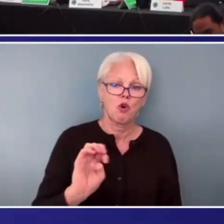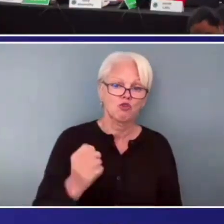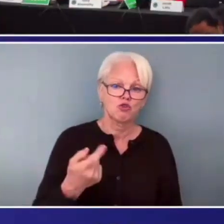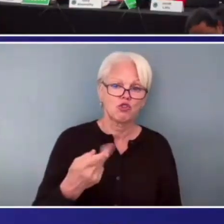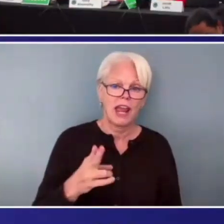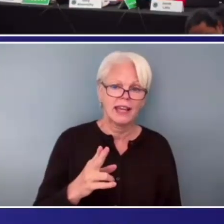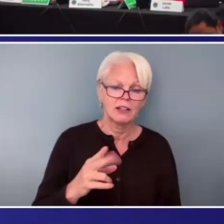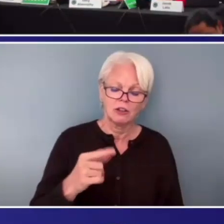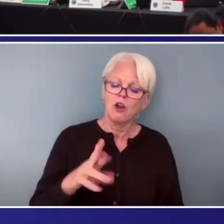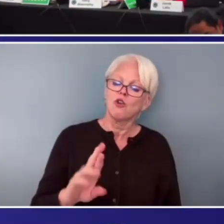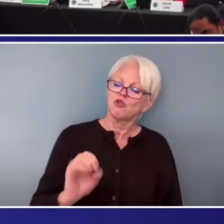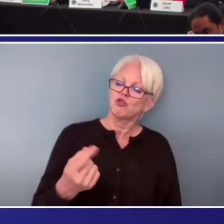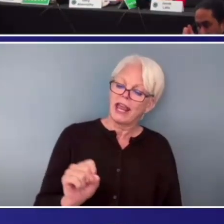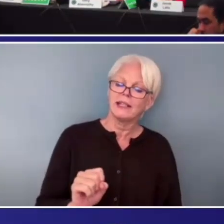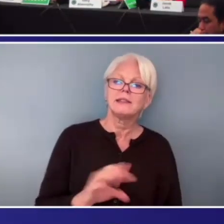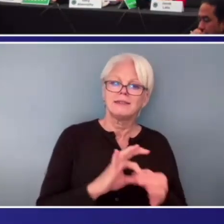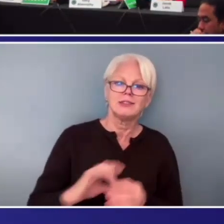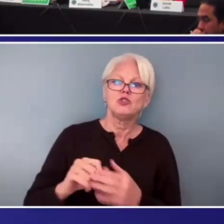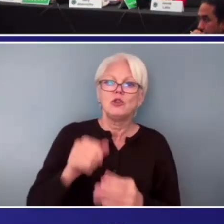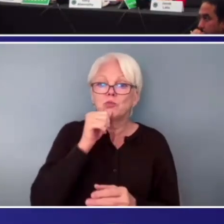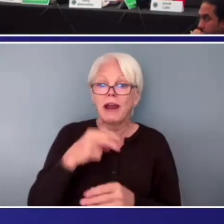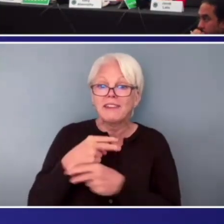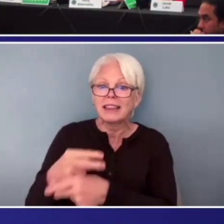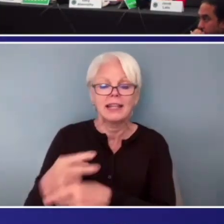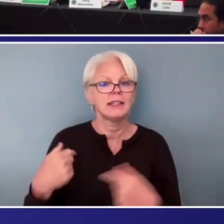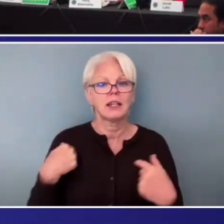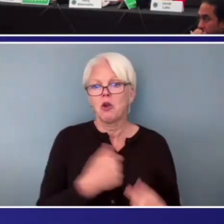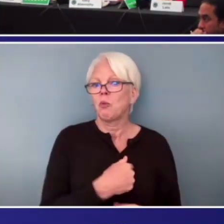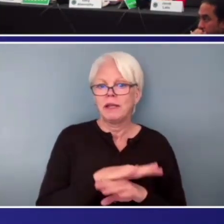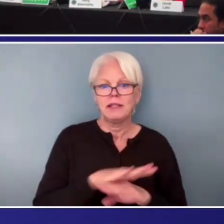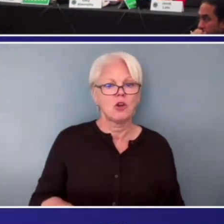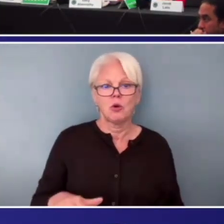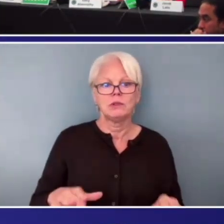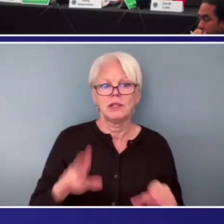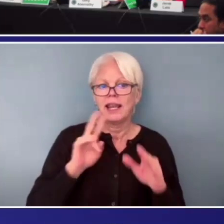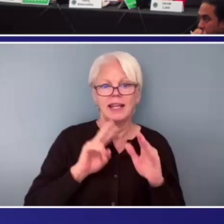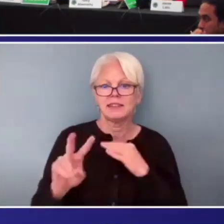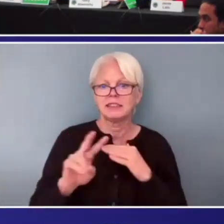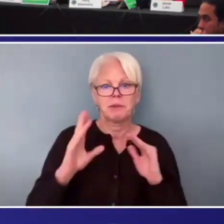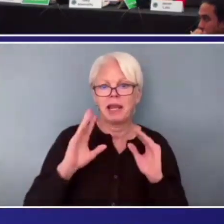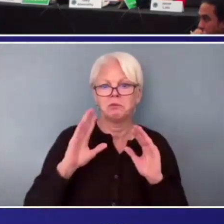private lending at this point, we're not anticipating providing any of those. They're not Title IV programs.